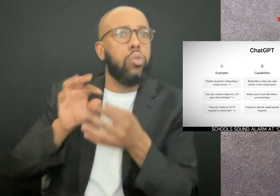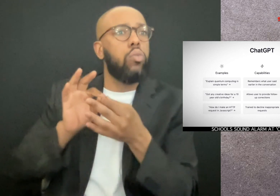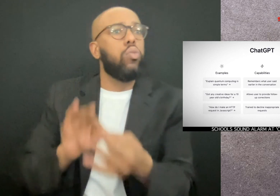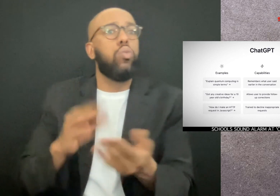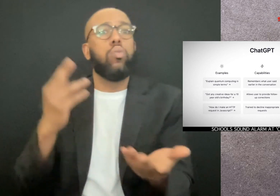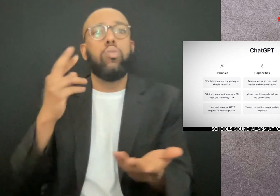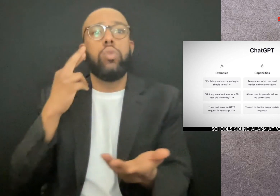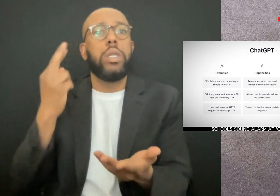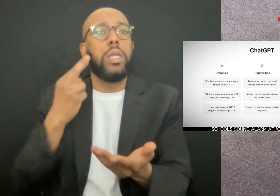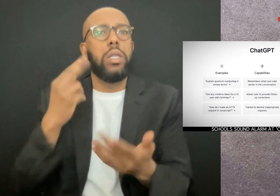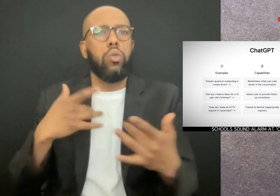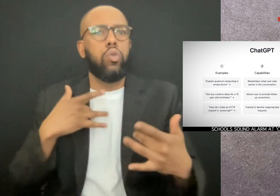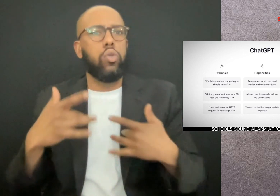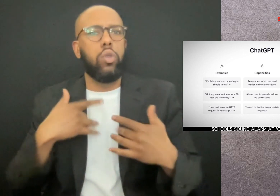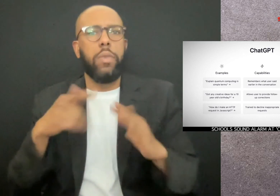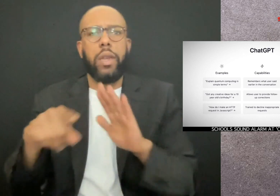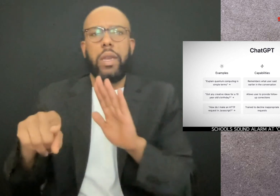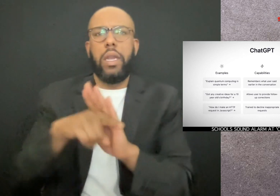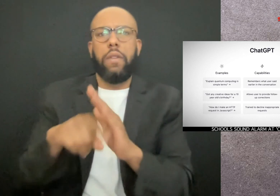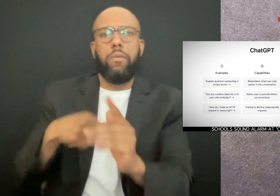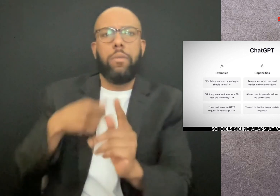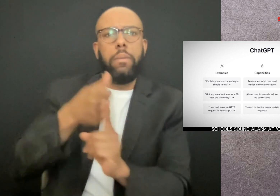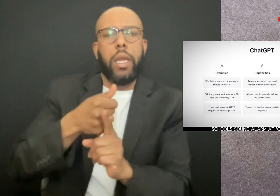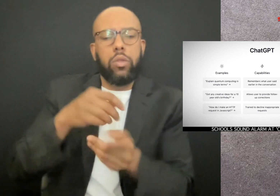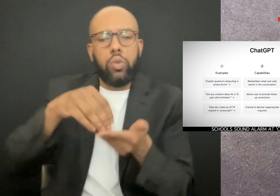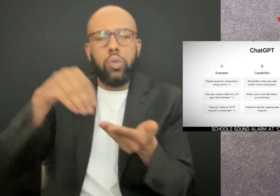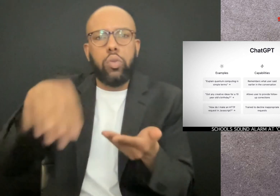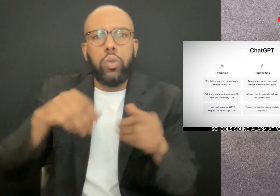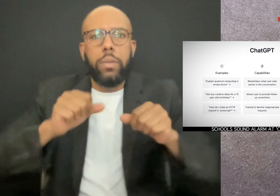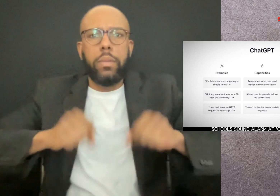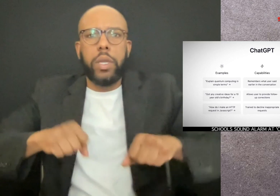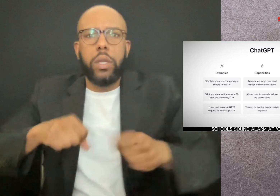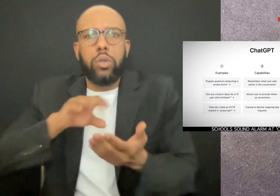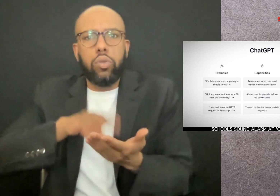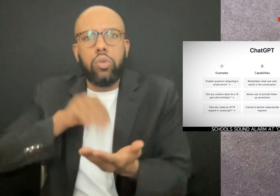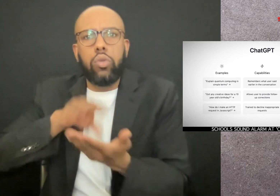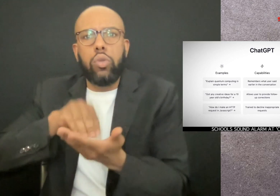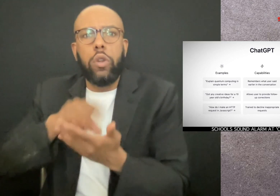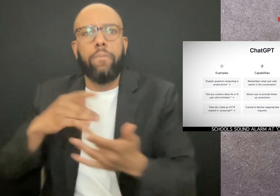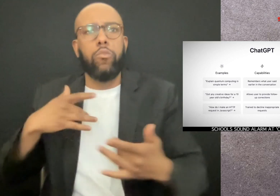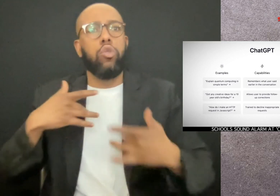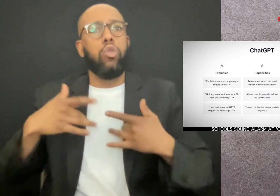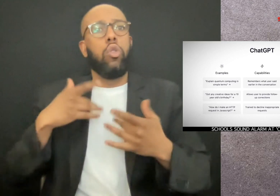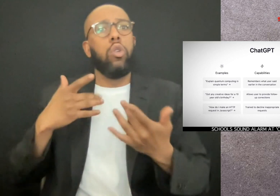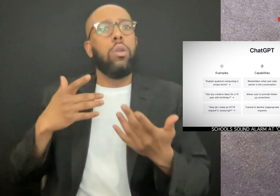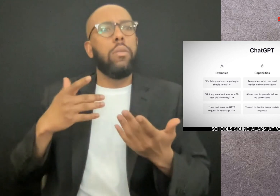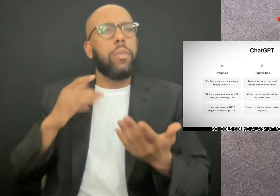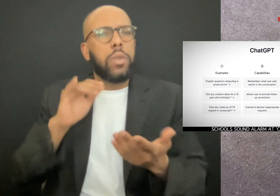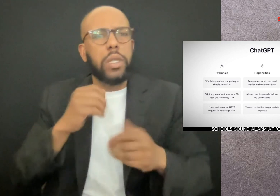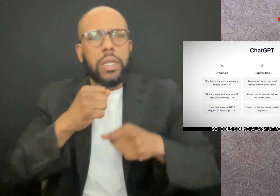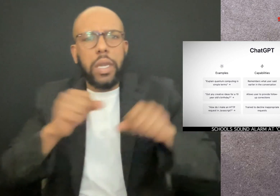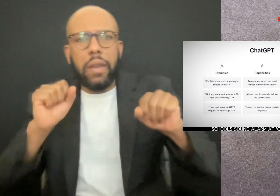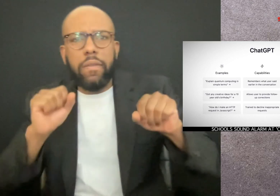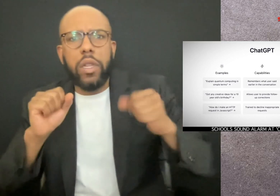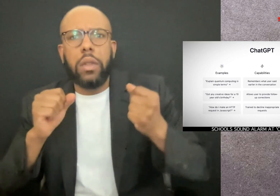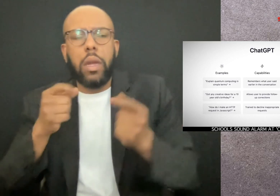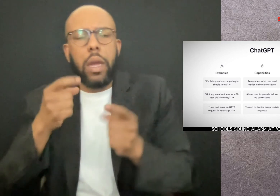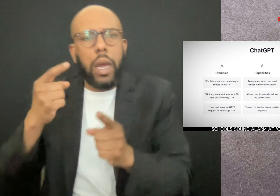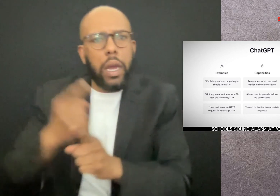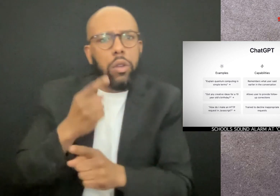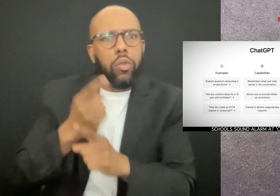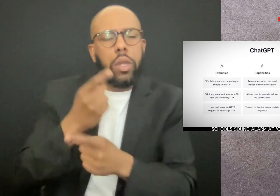negative impacts on student learning and concerns regarding the safety and accuracy of the content